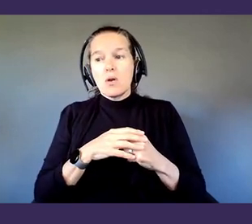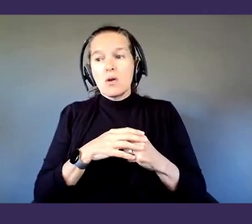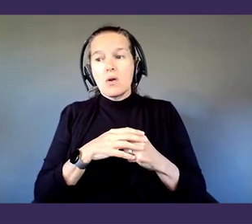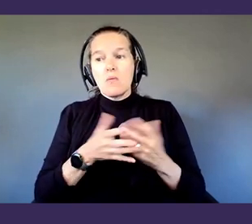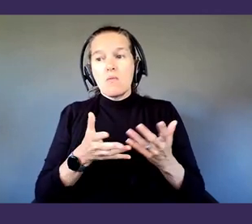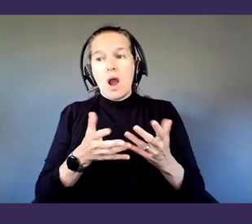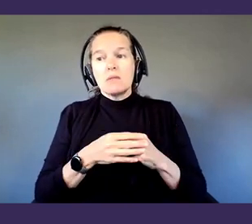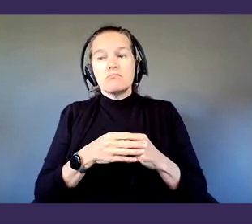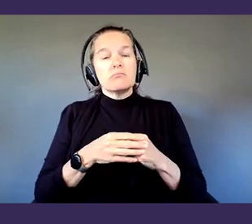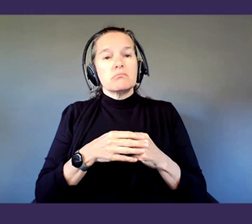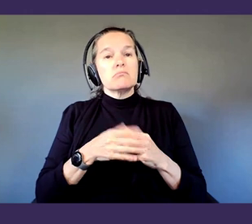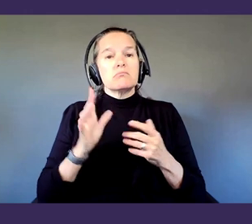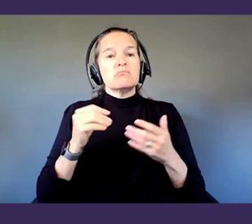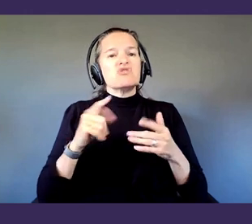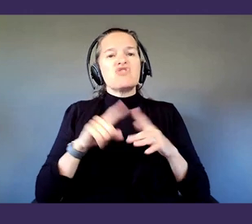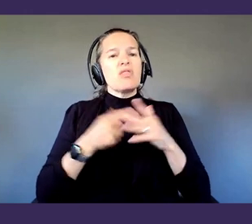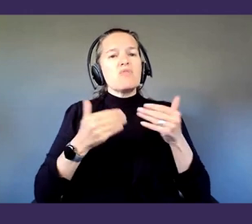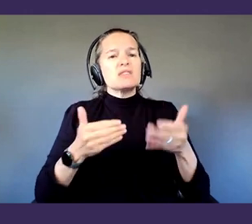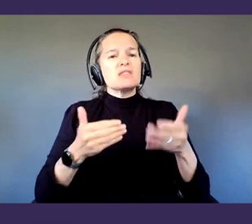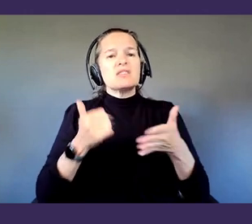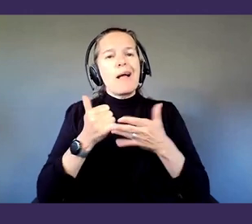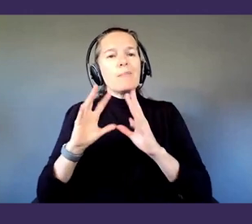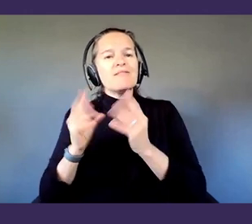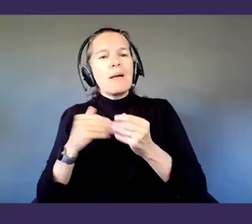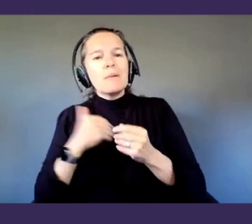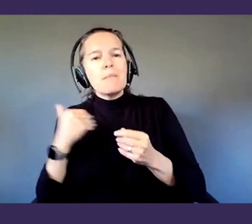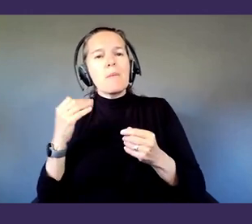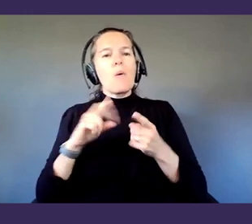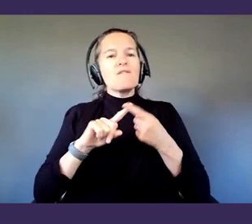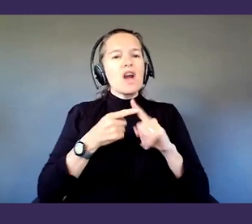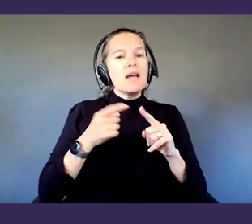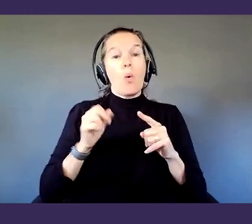to help a family member or a friend? Or if they're a person with a disability,